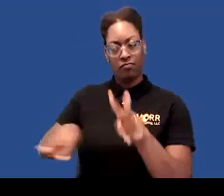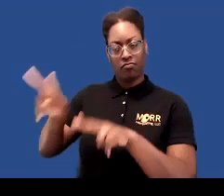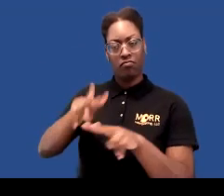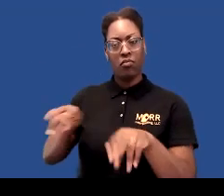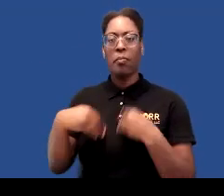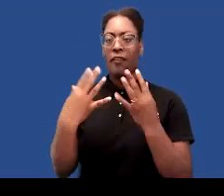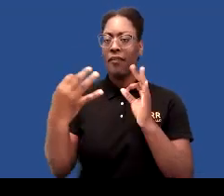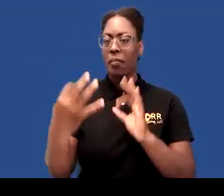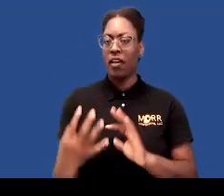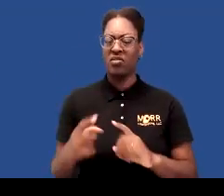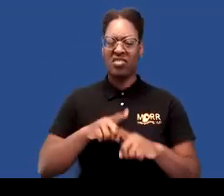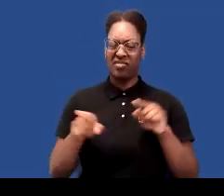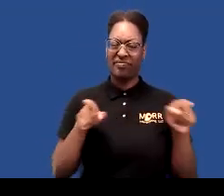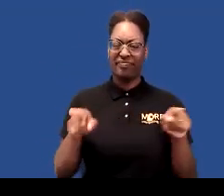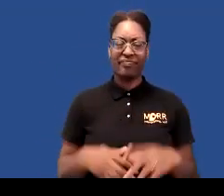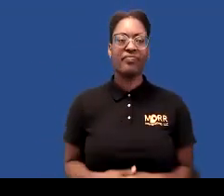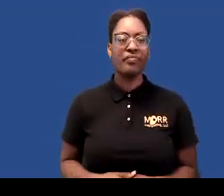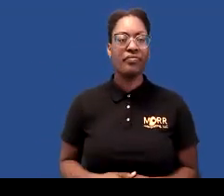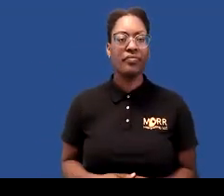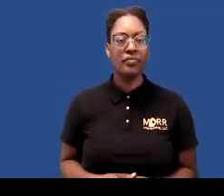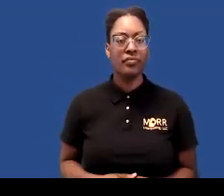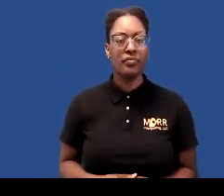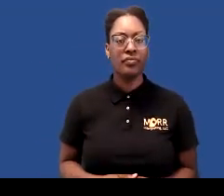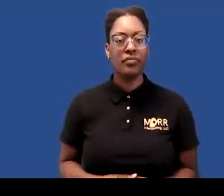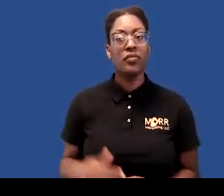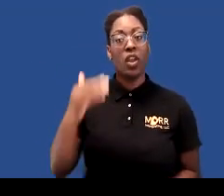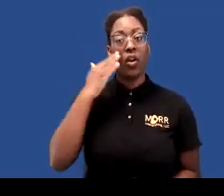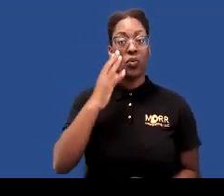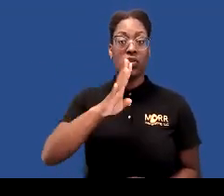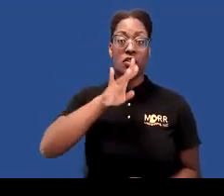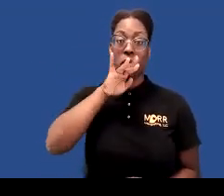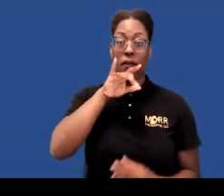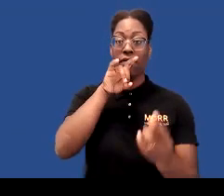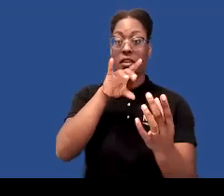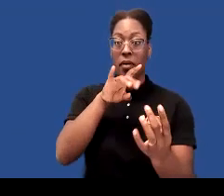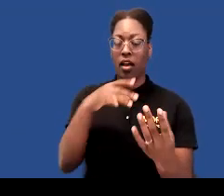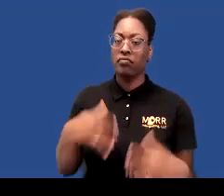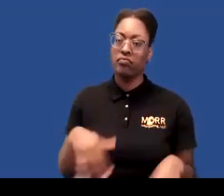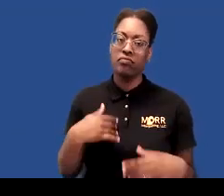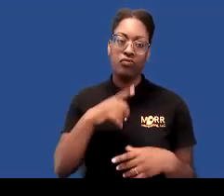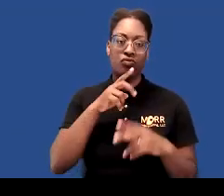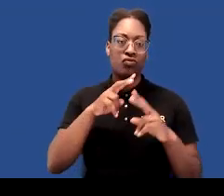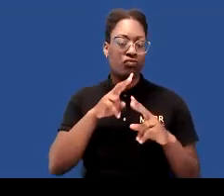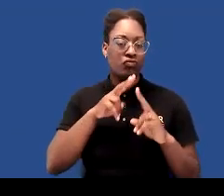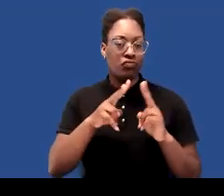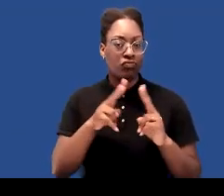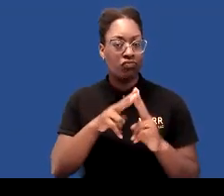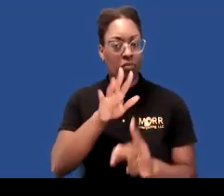But the rest can remain the same. I know spoken feedback has become quite popular with online writing instructors, and I find the idea intriguing for writing centers,